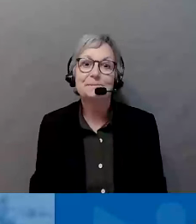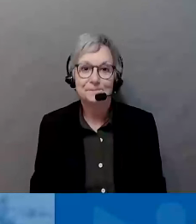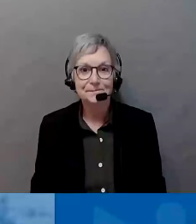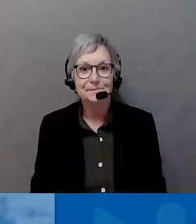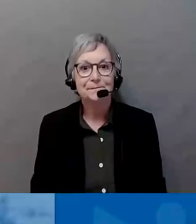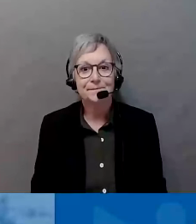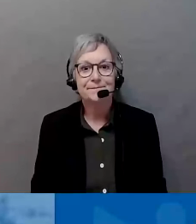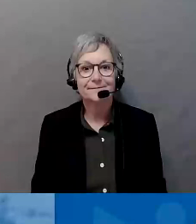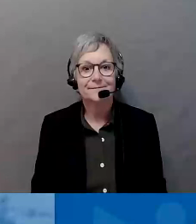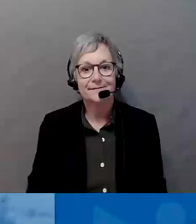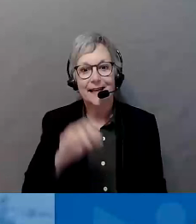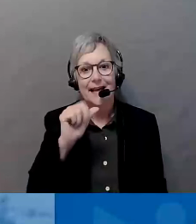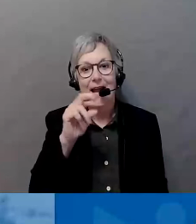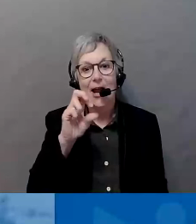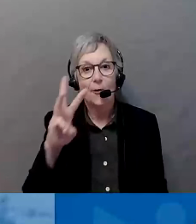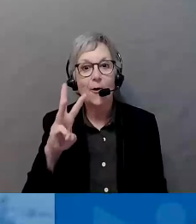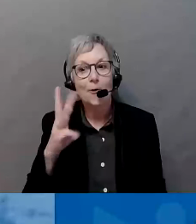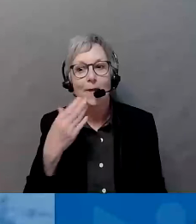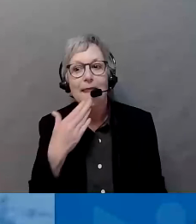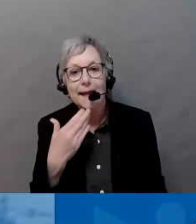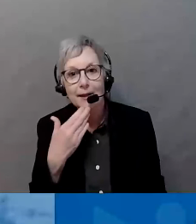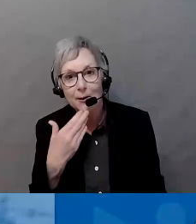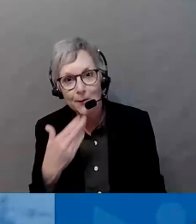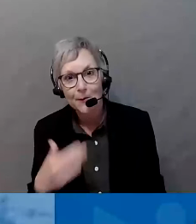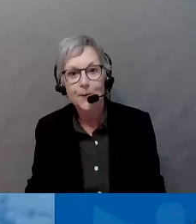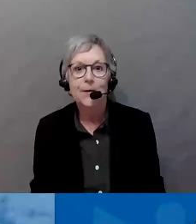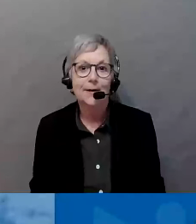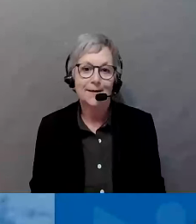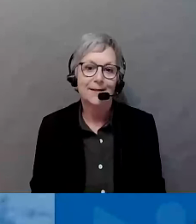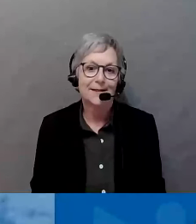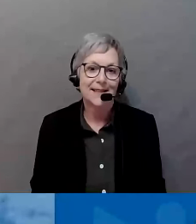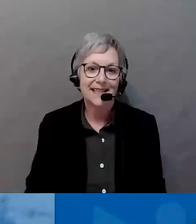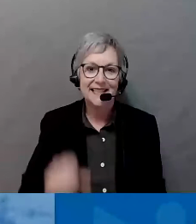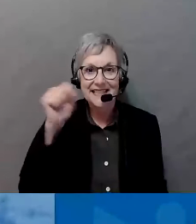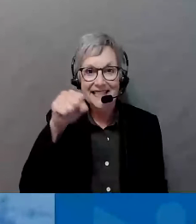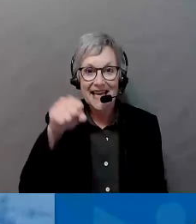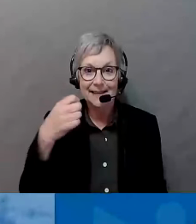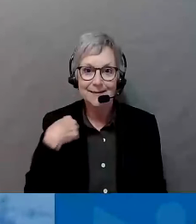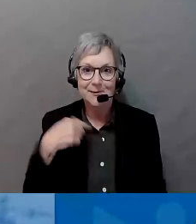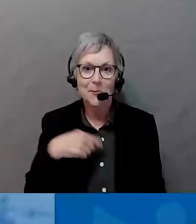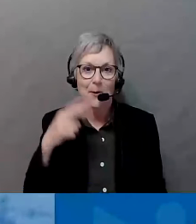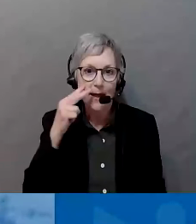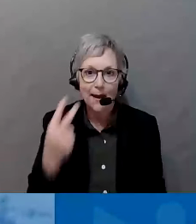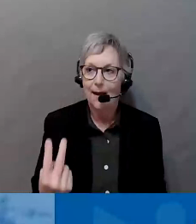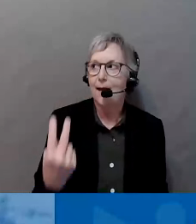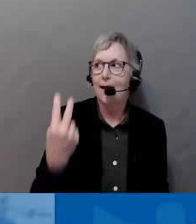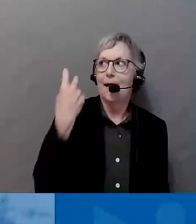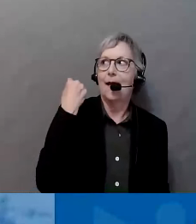: THANKS, ARROW. WE LOOK DOWN THE MOWN TOWN AND THE SUCCESS